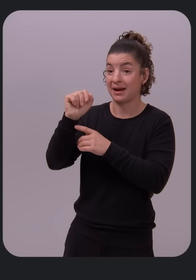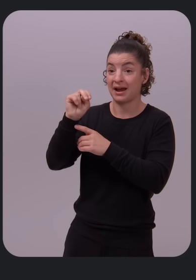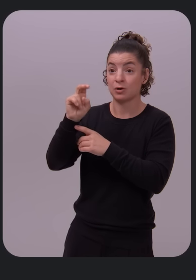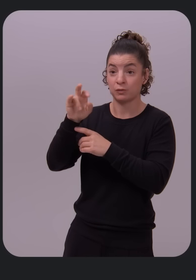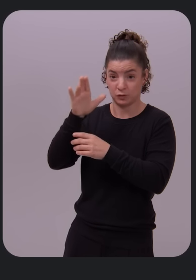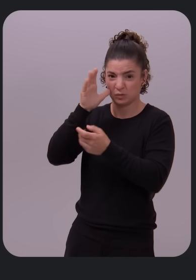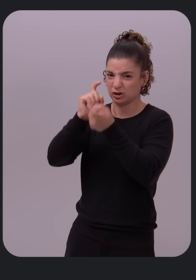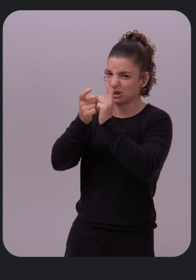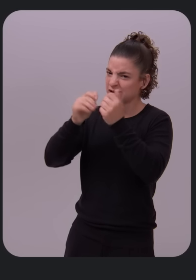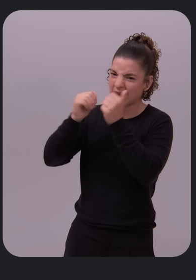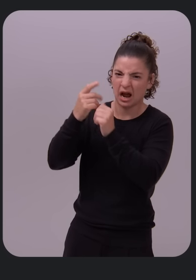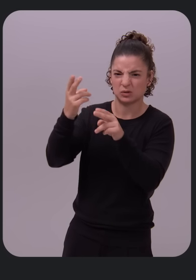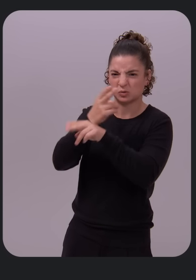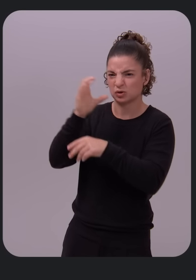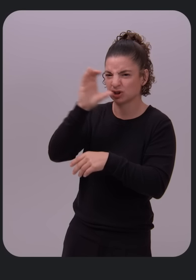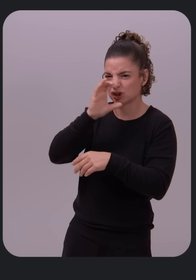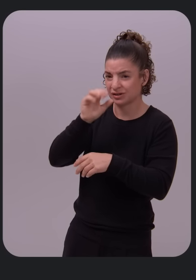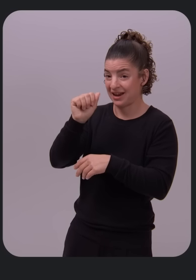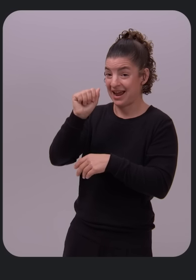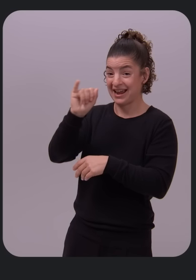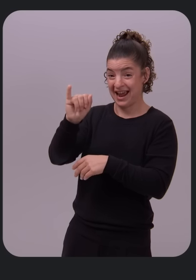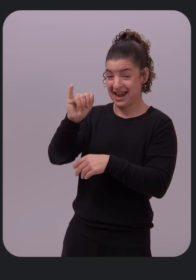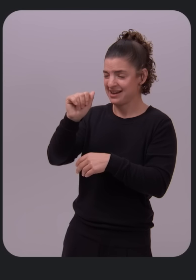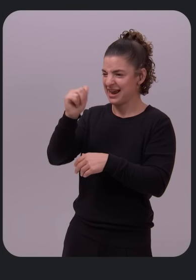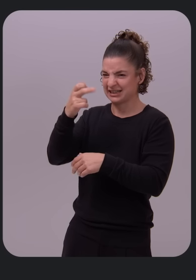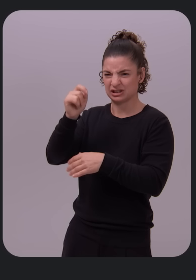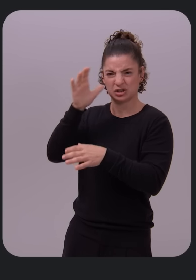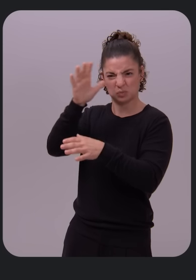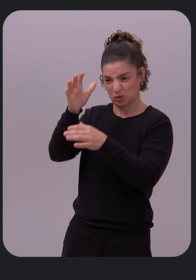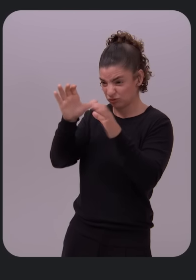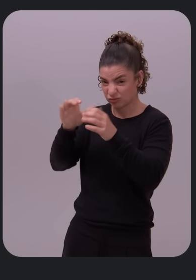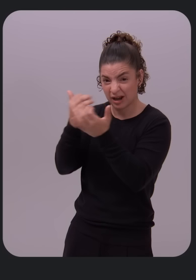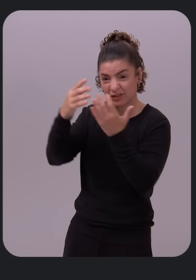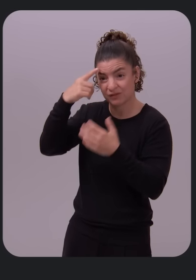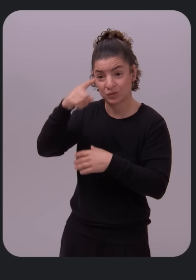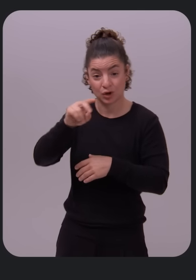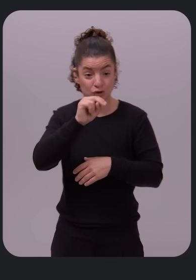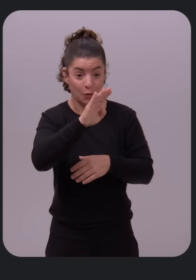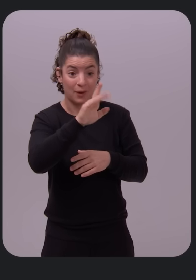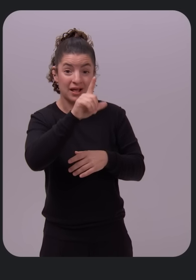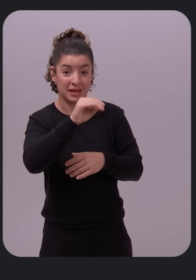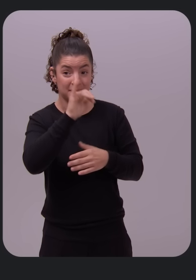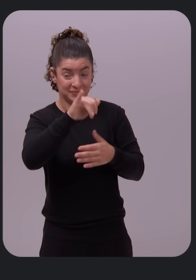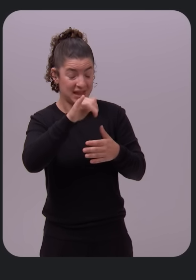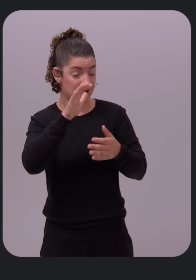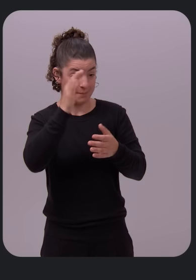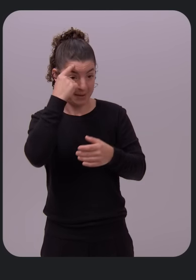It's an AI agent that gets things done for you. Notebook LM's mind map completely transforms learning.